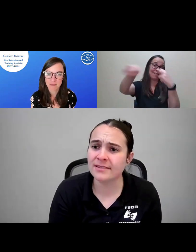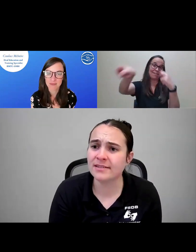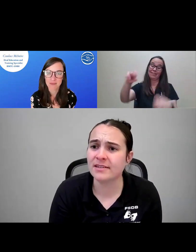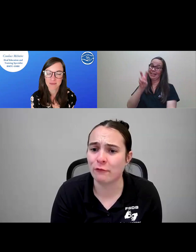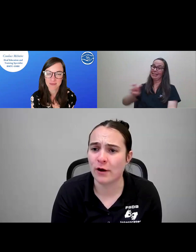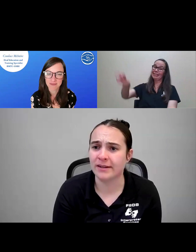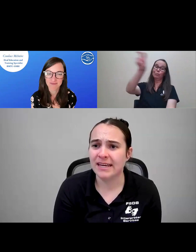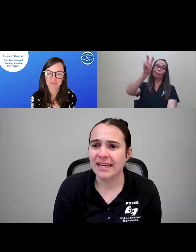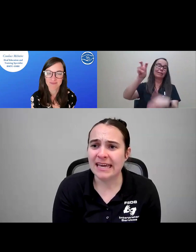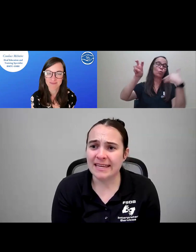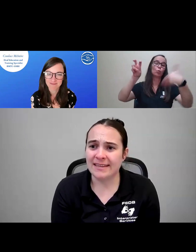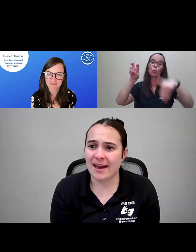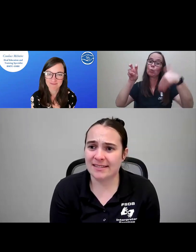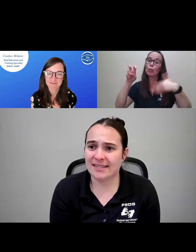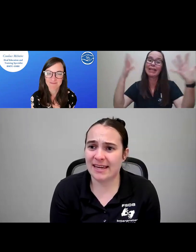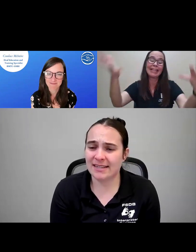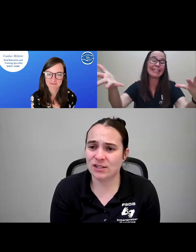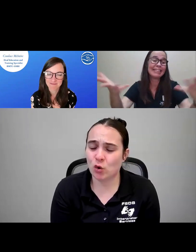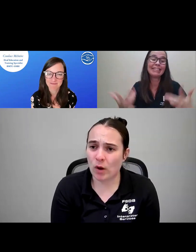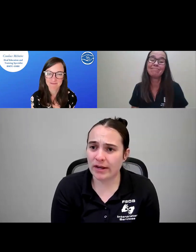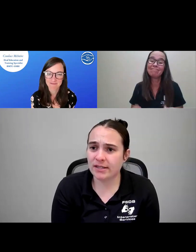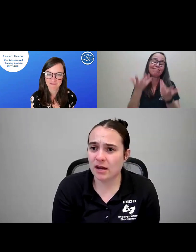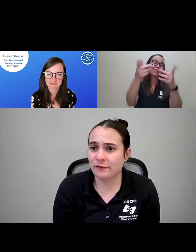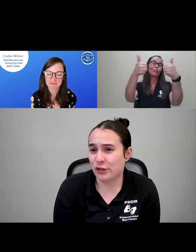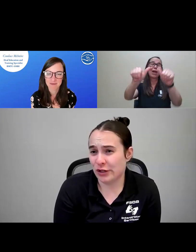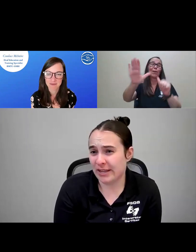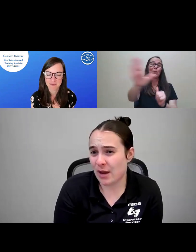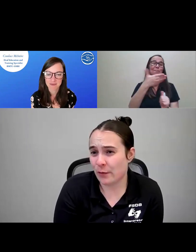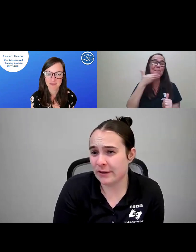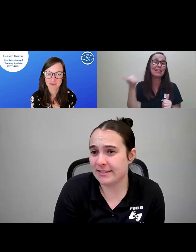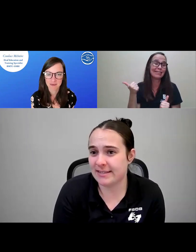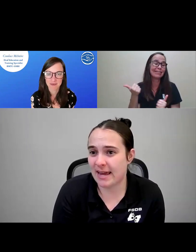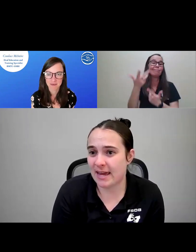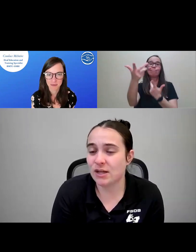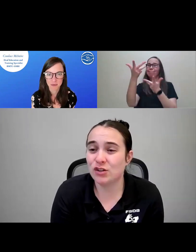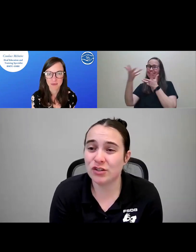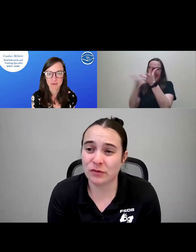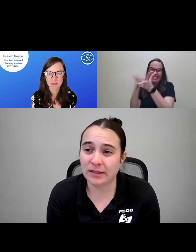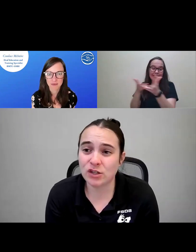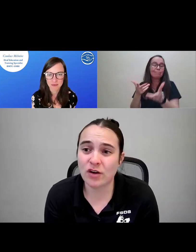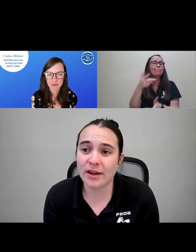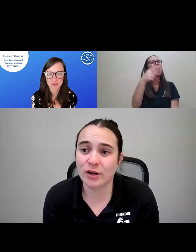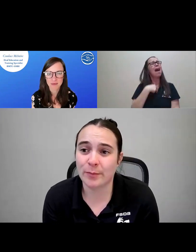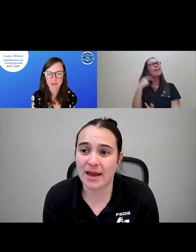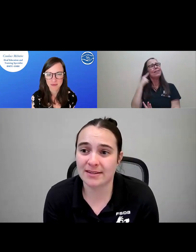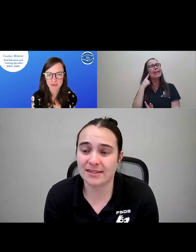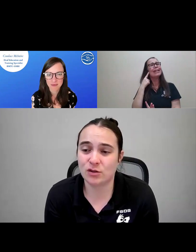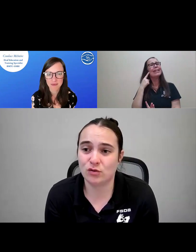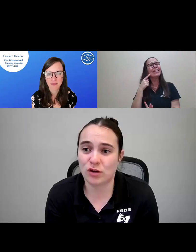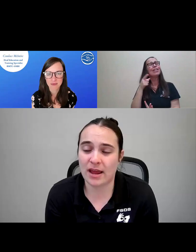Oh, that is a tough one. Yes, it is quite a tough journey. I would say just really try your best to